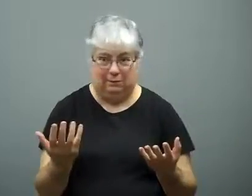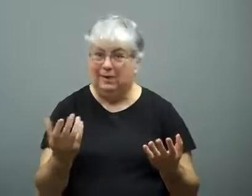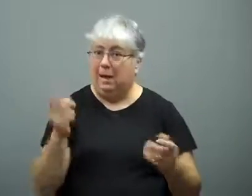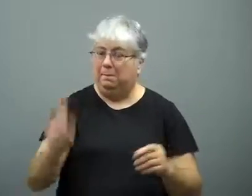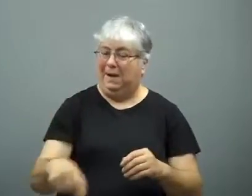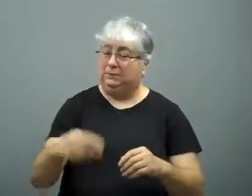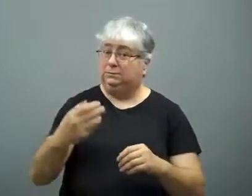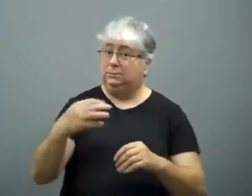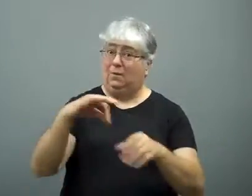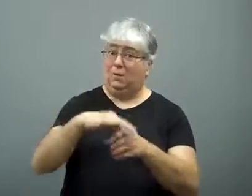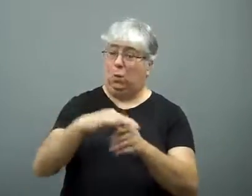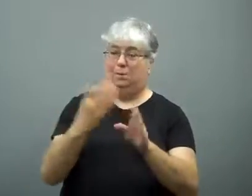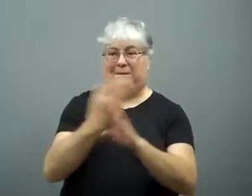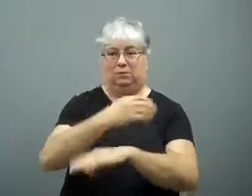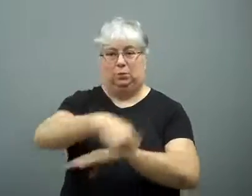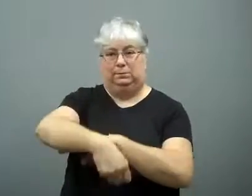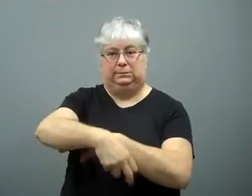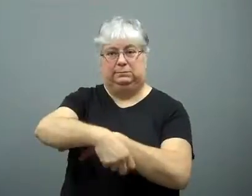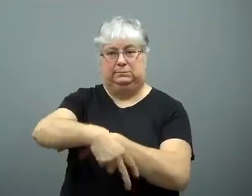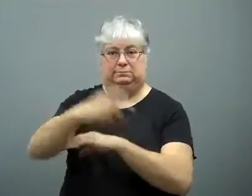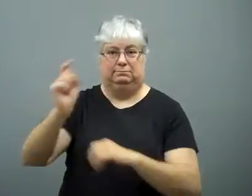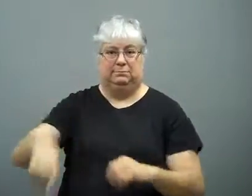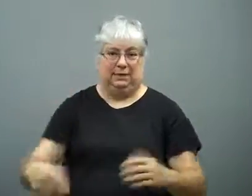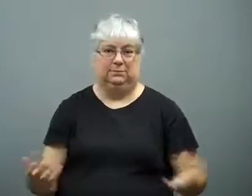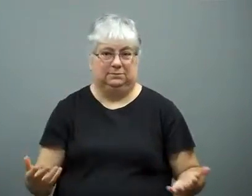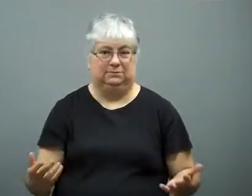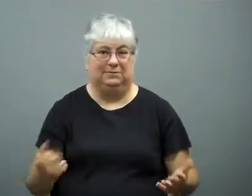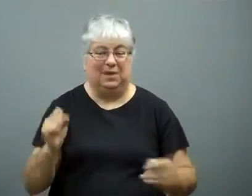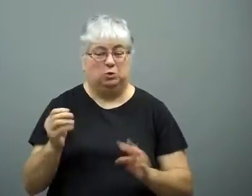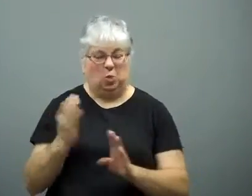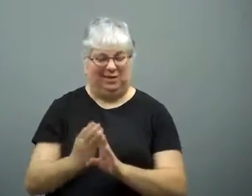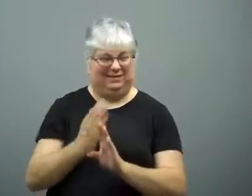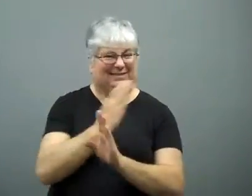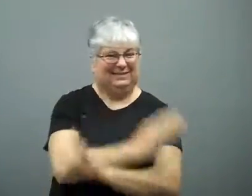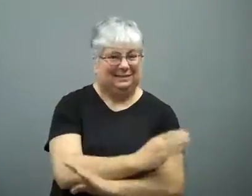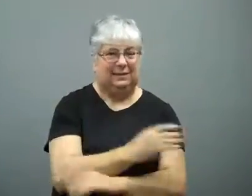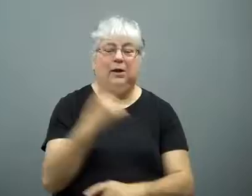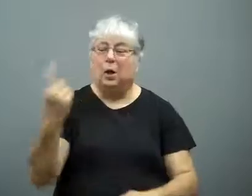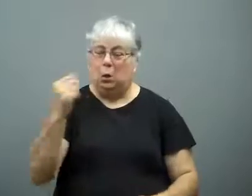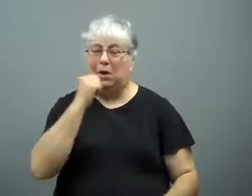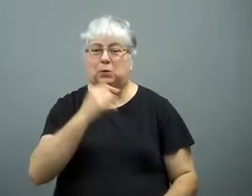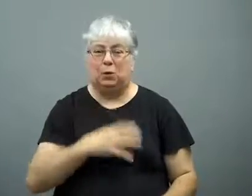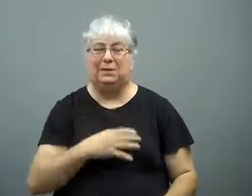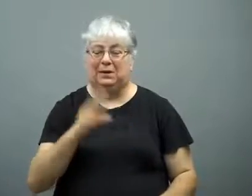A vote had to be taken before midnight.